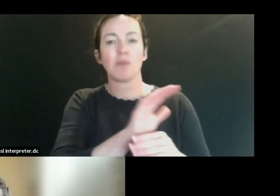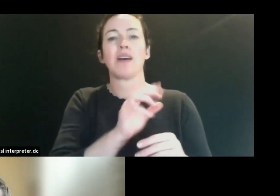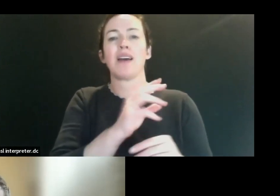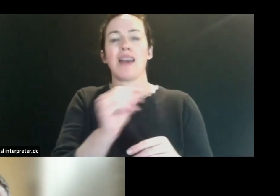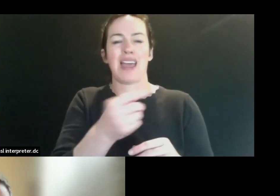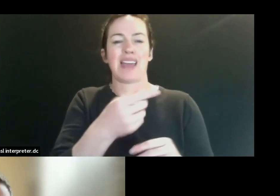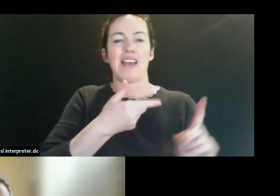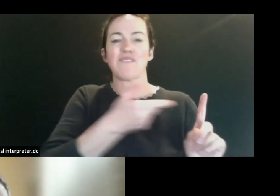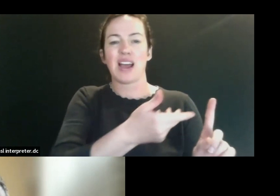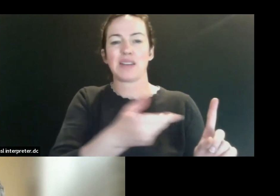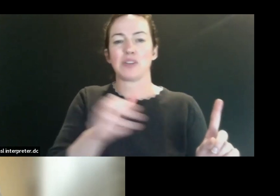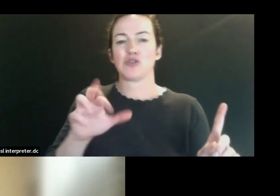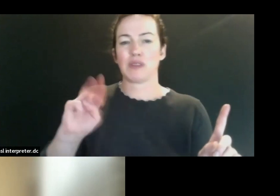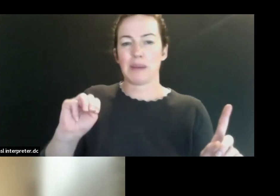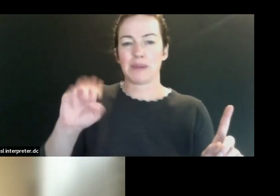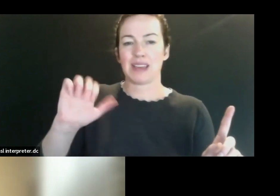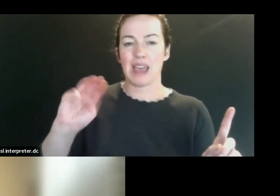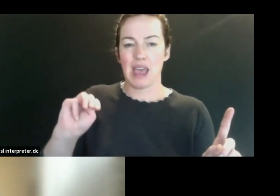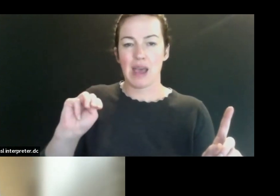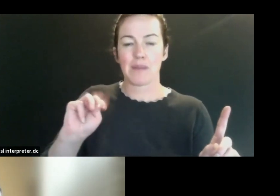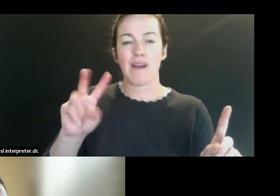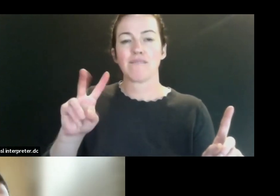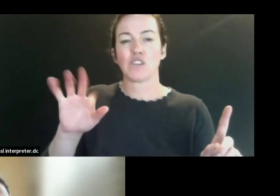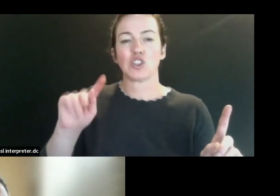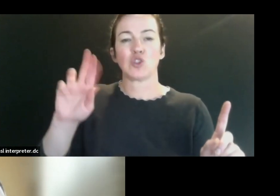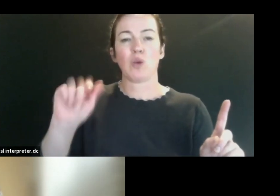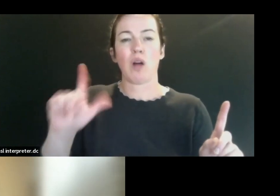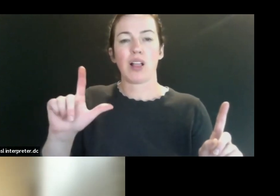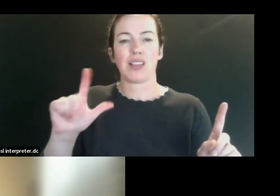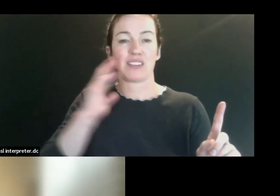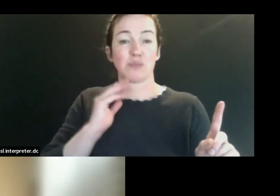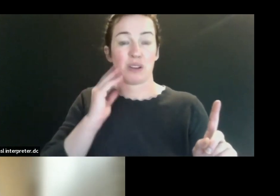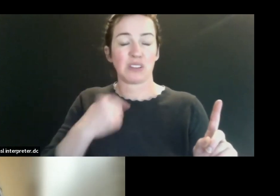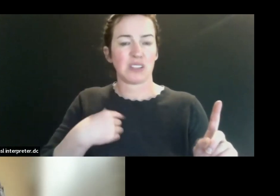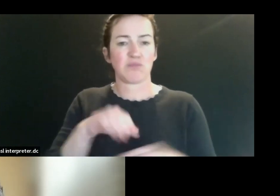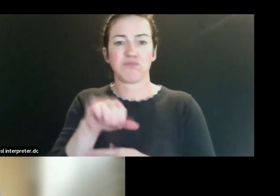invited me to this Crip Camp virtual experience, and I was just blown away. Just the cadence